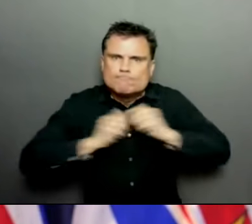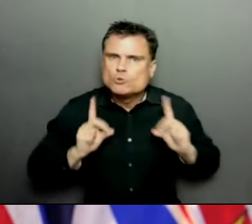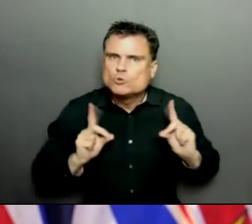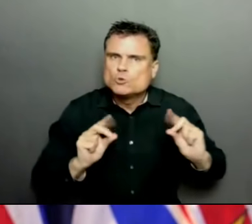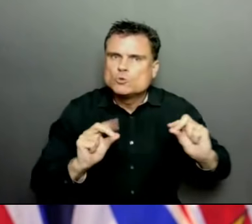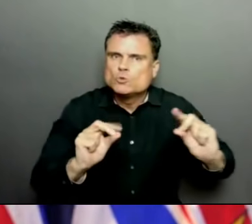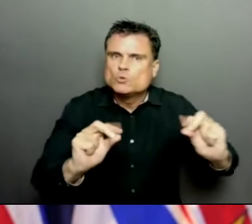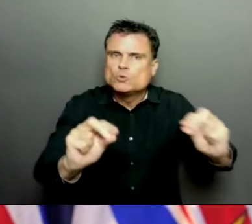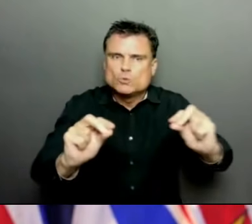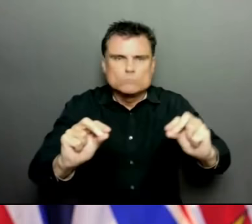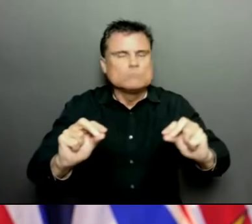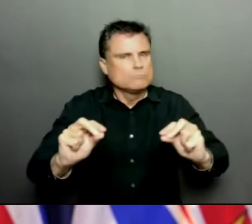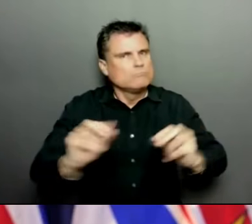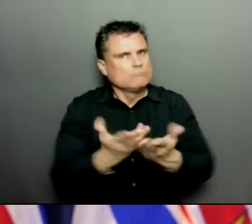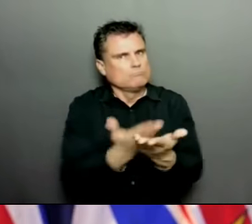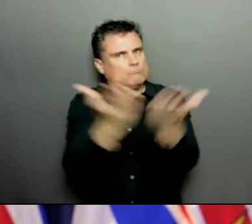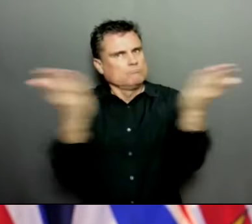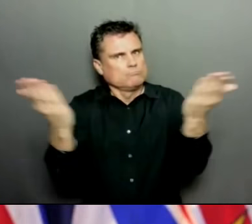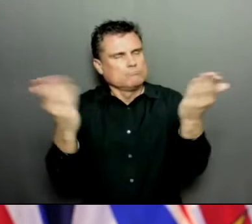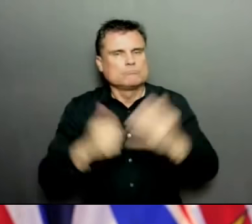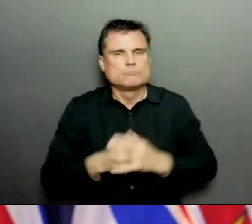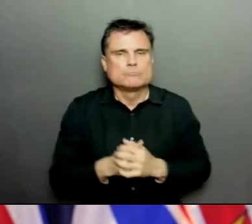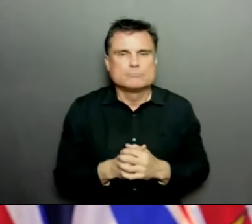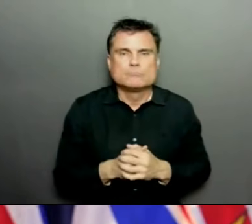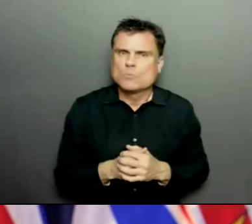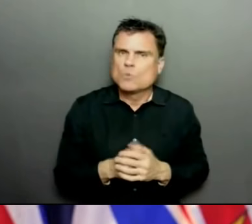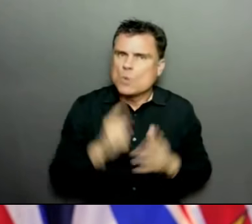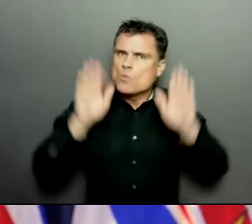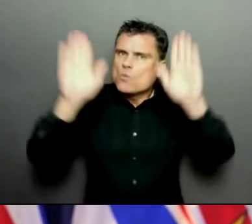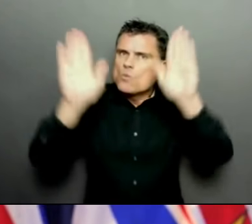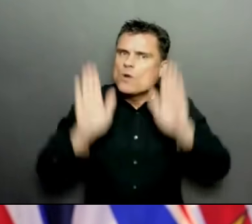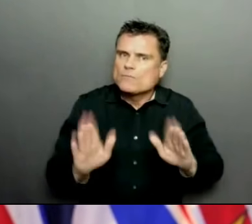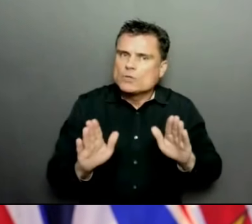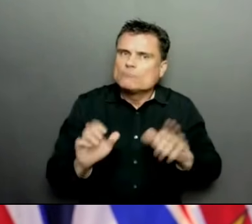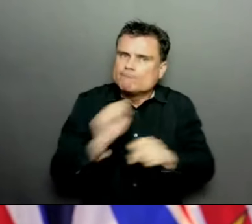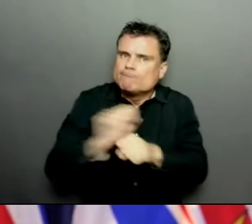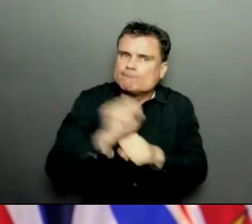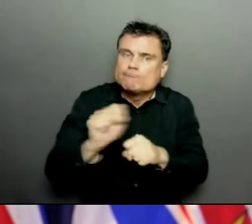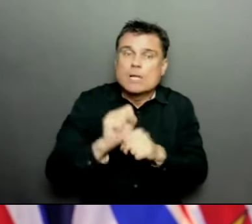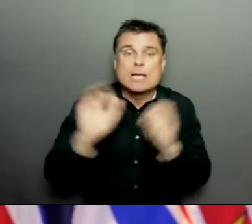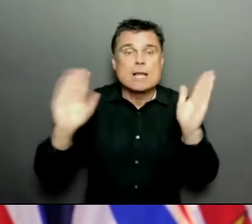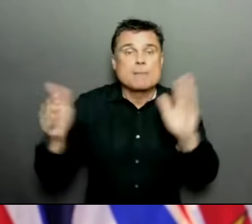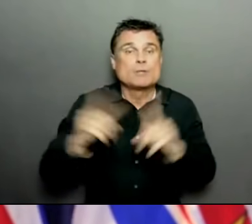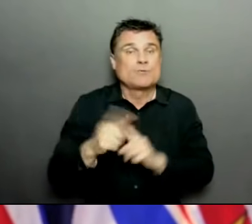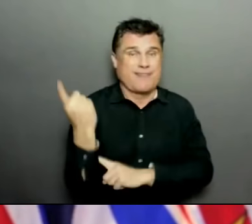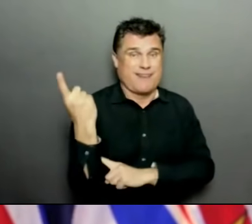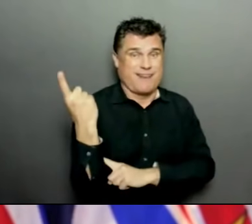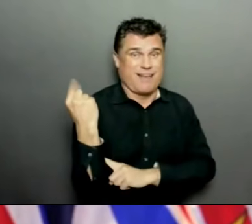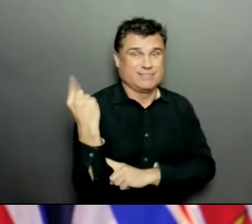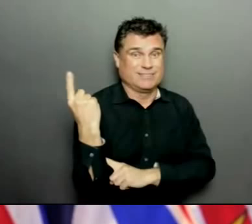like many others, have done extraordinary work throughout this pandemic, consider that last year in total and in the entire